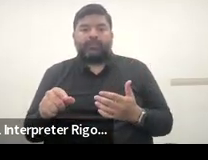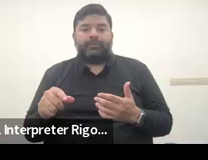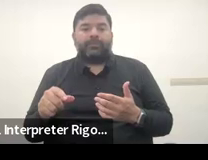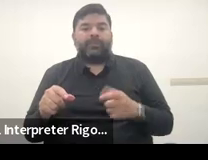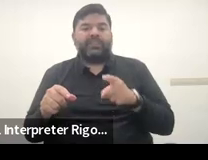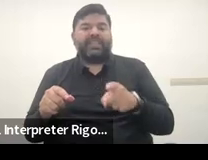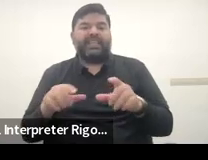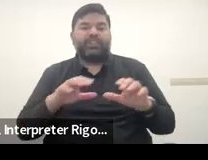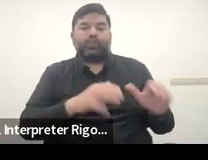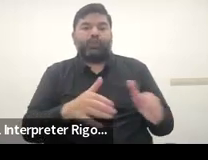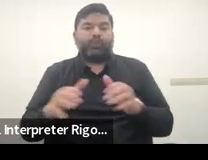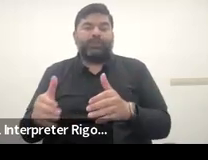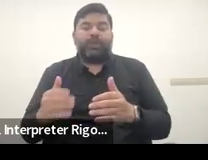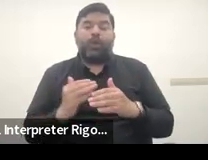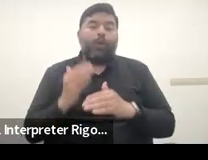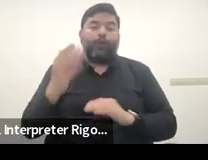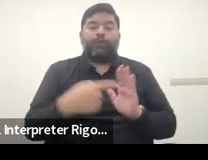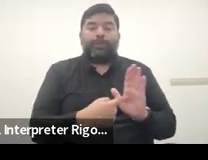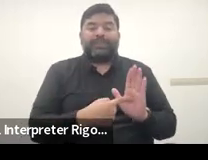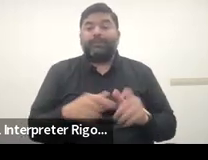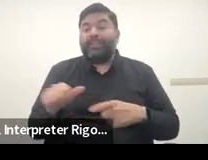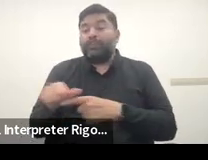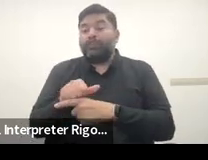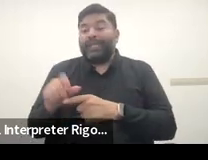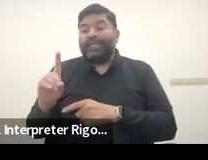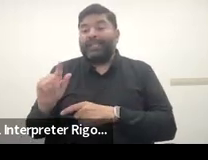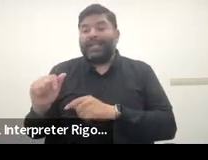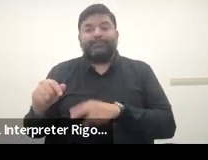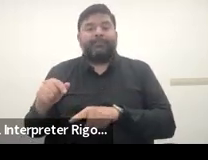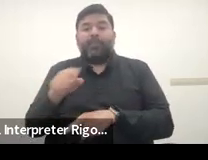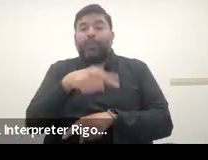represented whereas in the training data these these groups are under-represented.